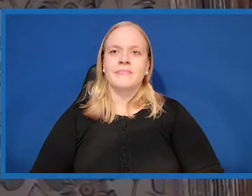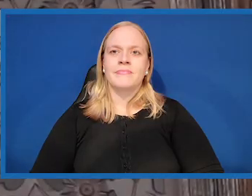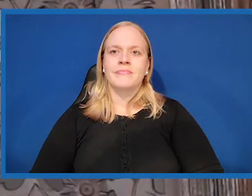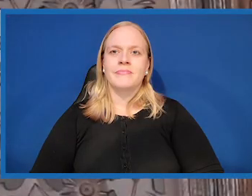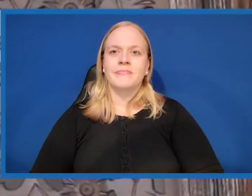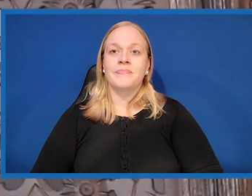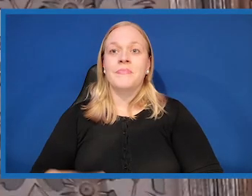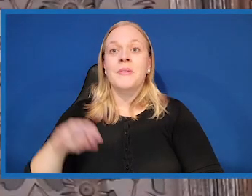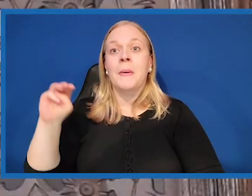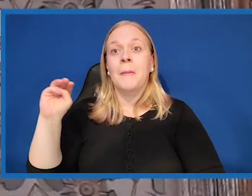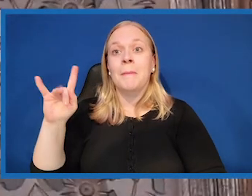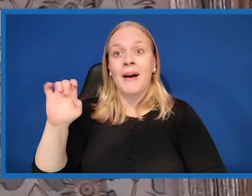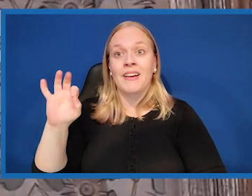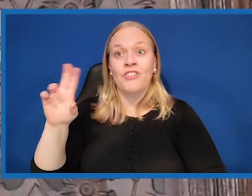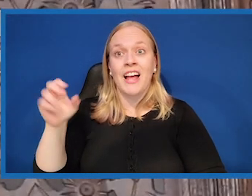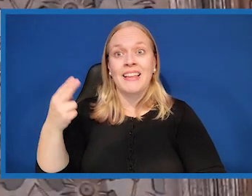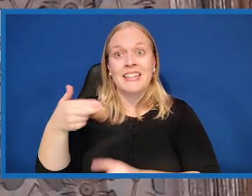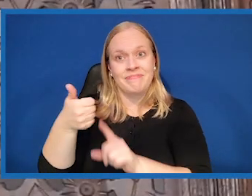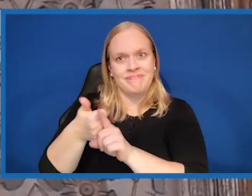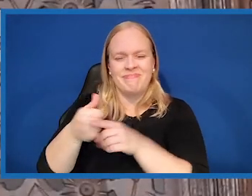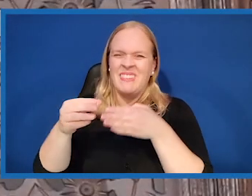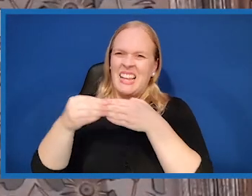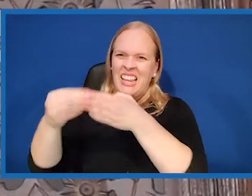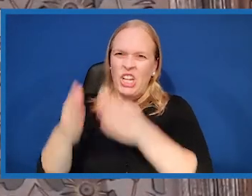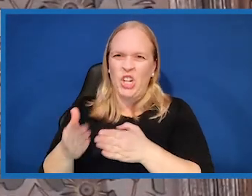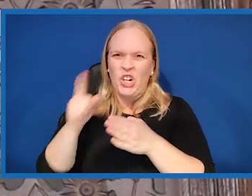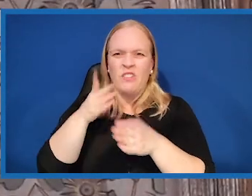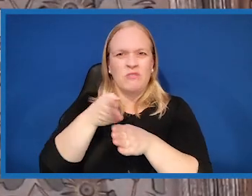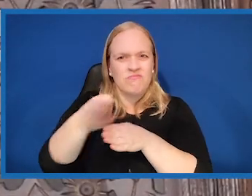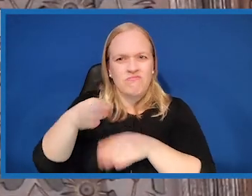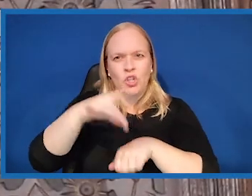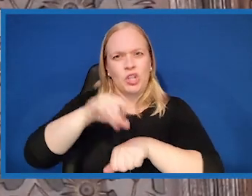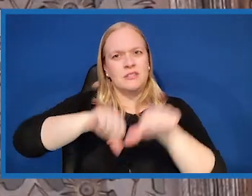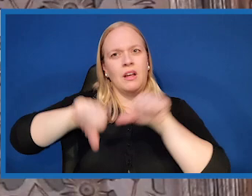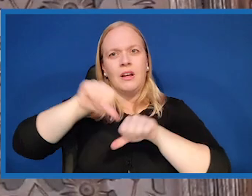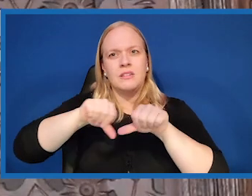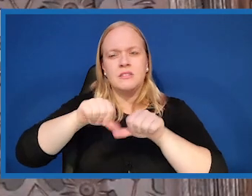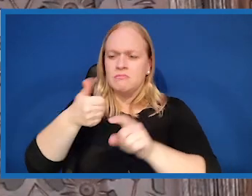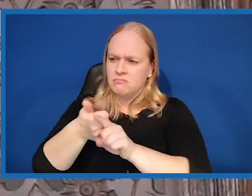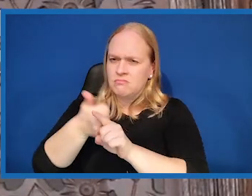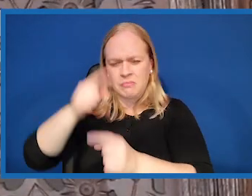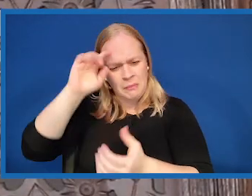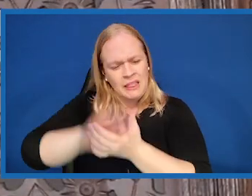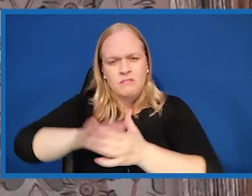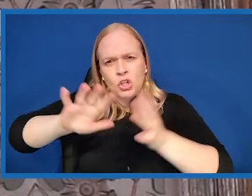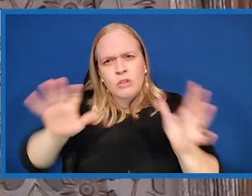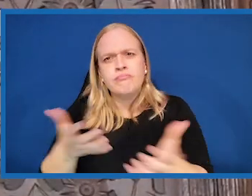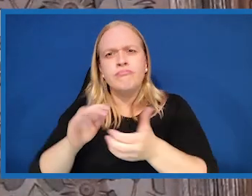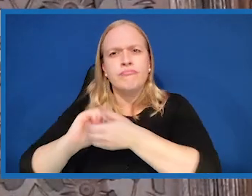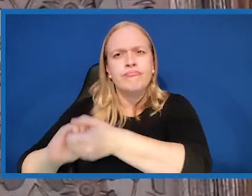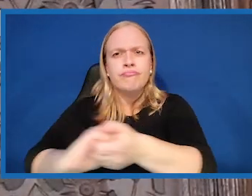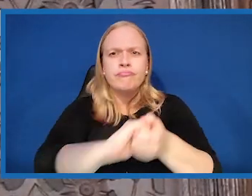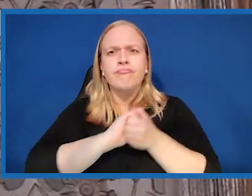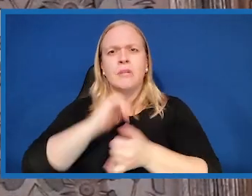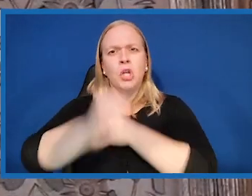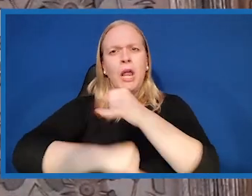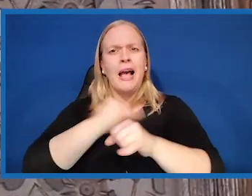MIKE FREILICH WAS A LEADER IN EARTH SCIENCE WHO BELIEVED IN FOSTERING INTERNATIONAL PARTNERSHIPS TO IMPROVE OUR UNDERSTANDING OF ALL EARTH SYSTEMS,